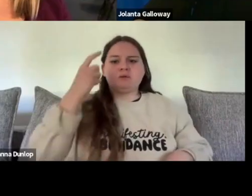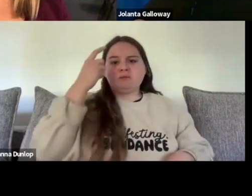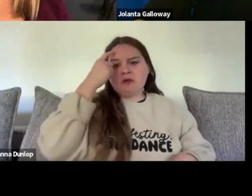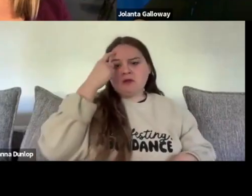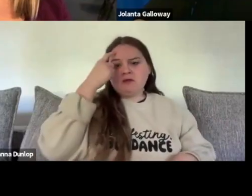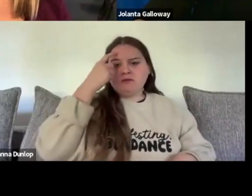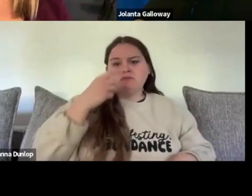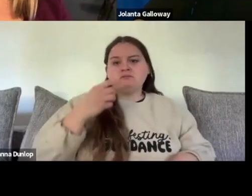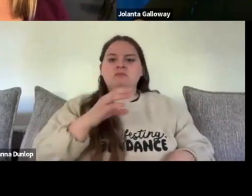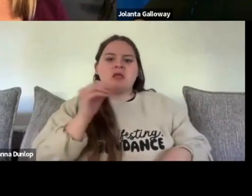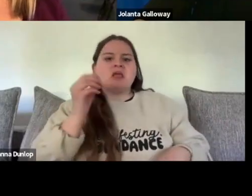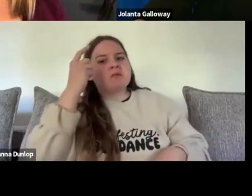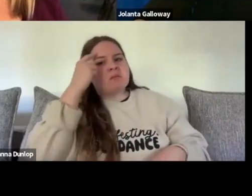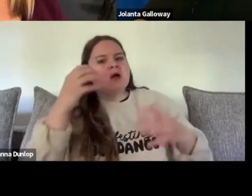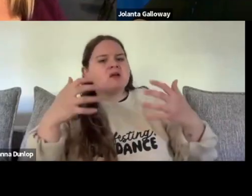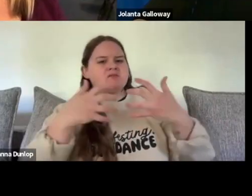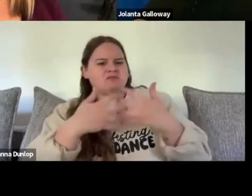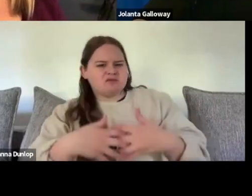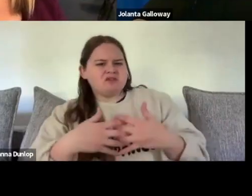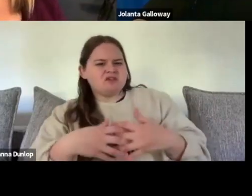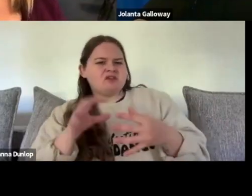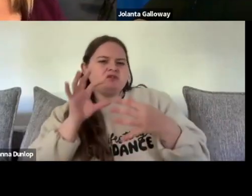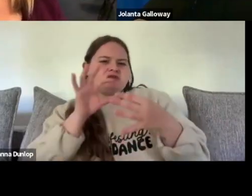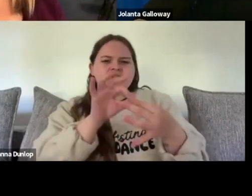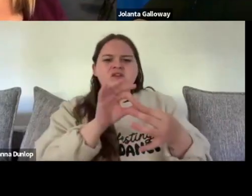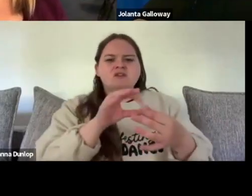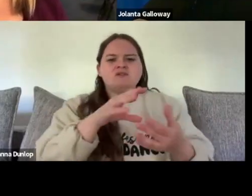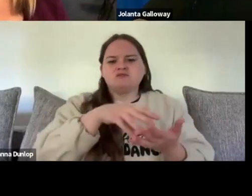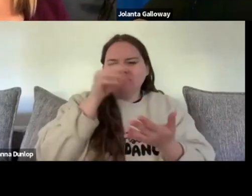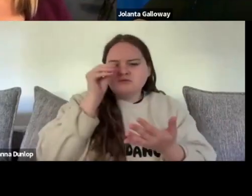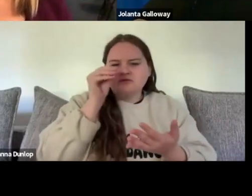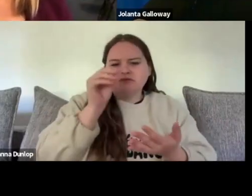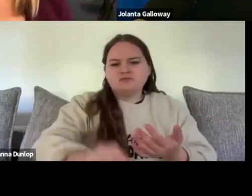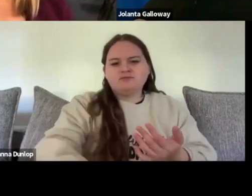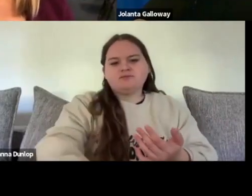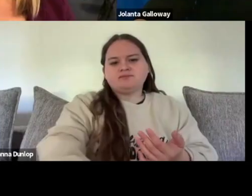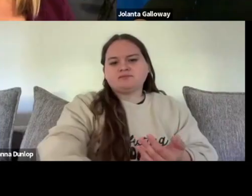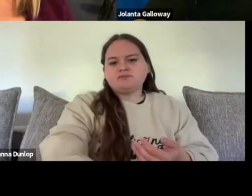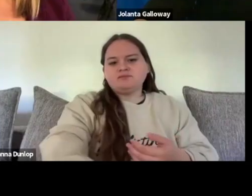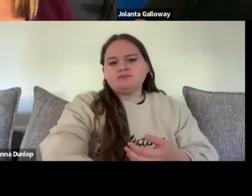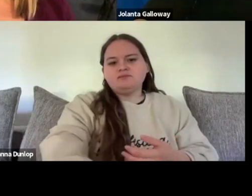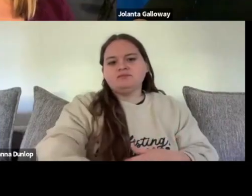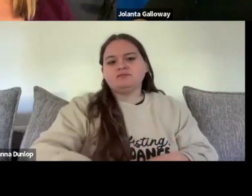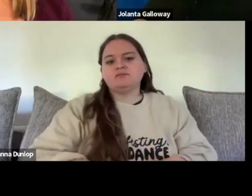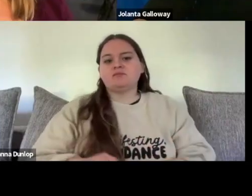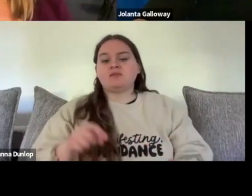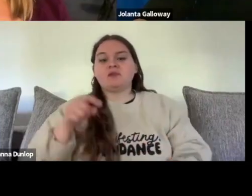of the human mind as well as the neuromechanisms of learning